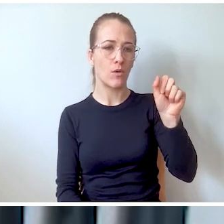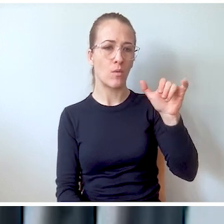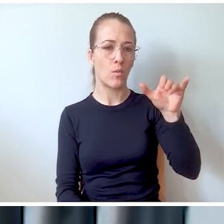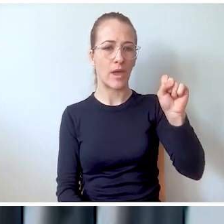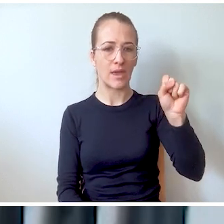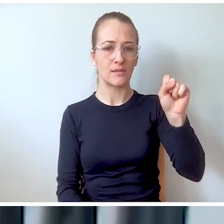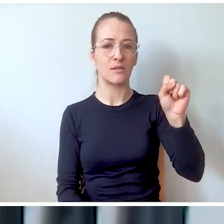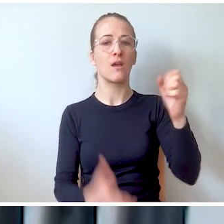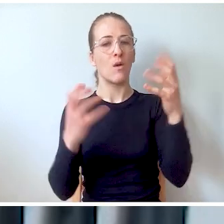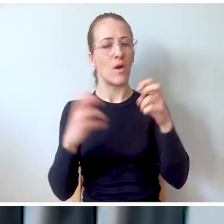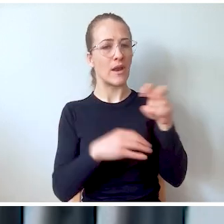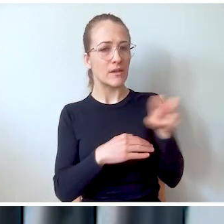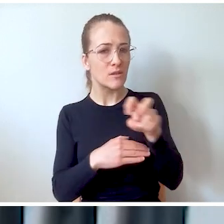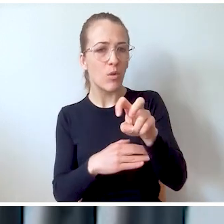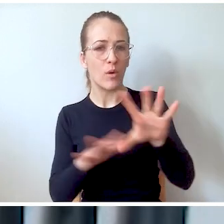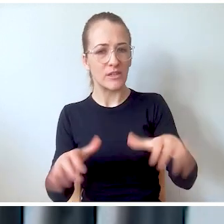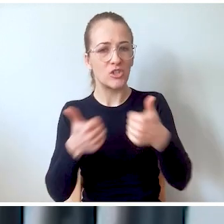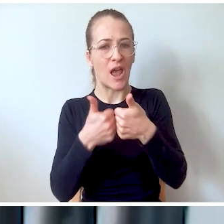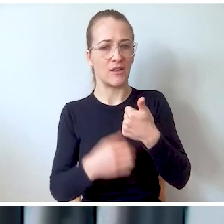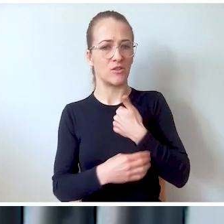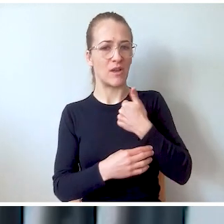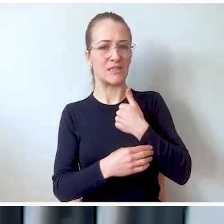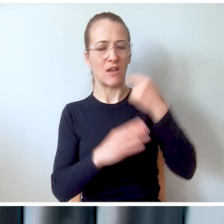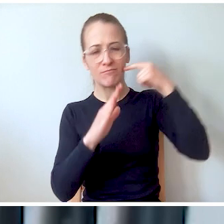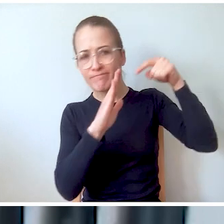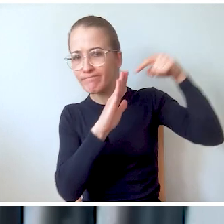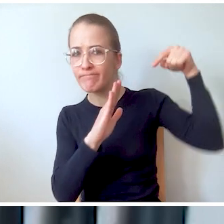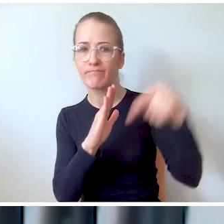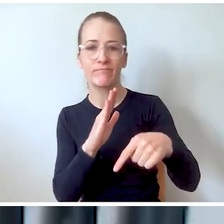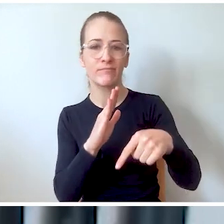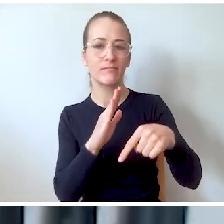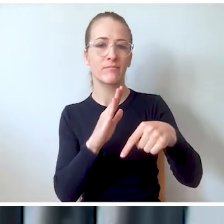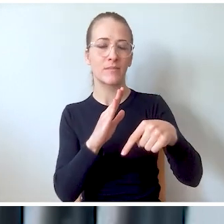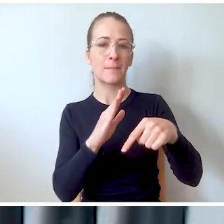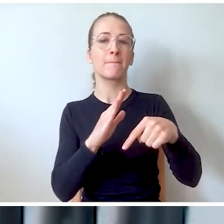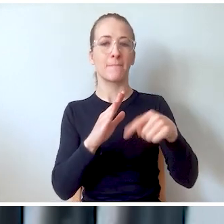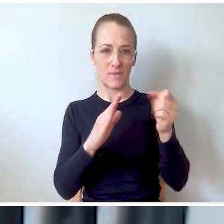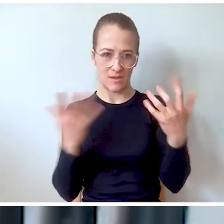and kind of challenge myself to think more deeply about. So yeah, as you mentioned,